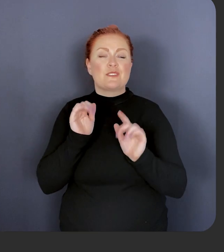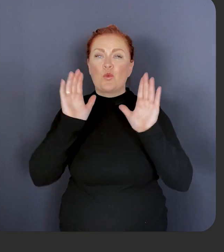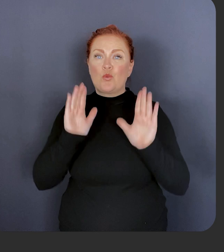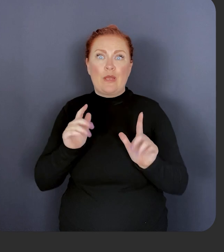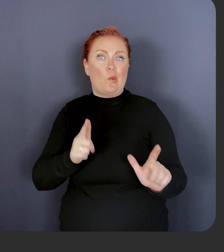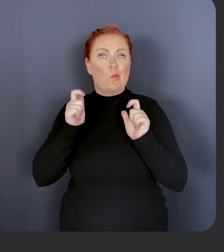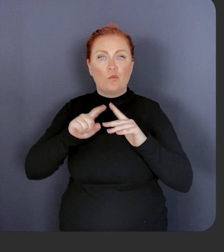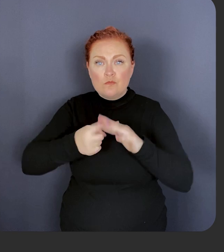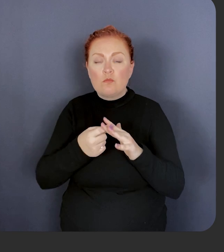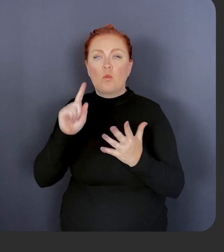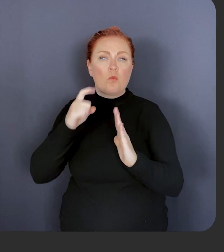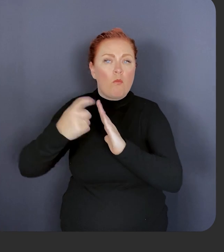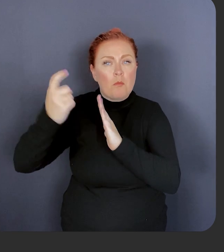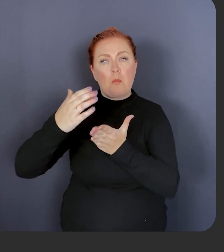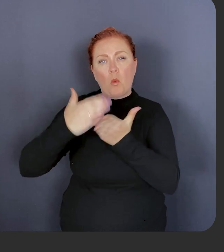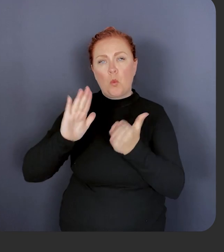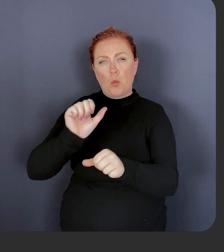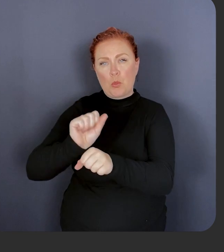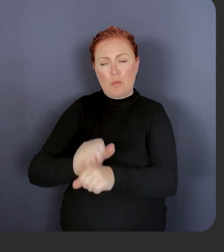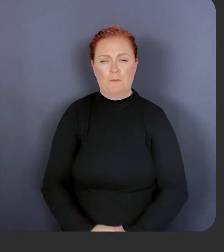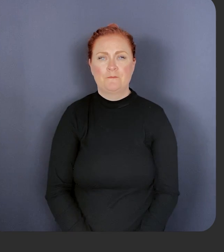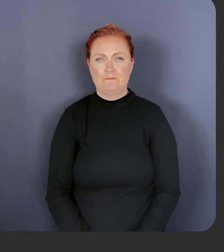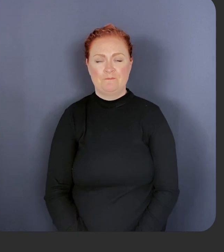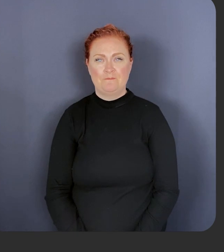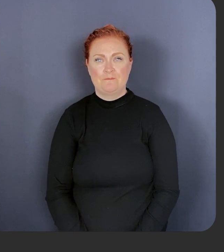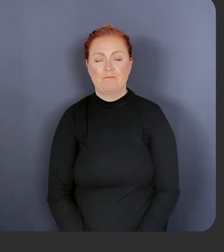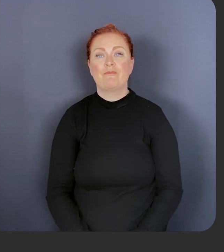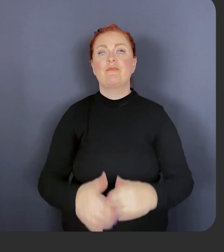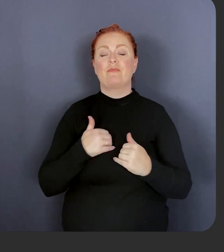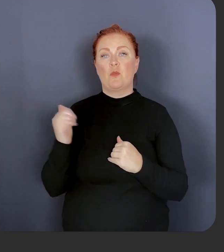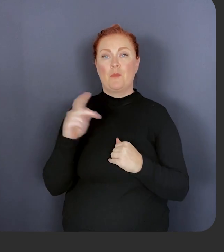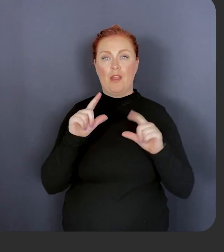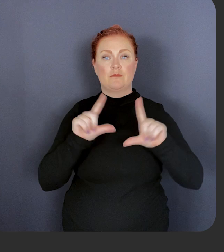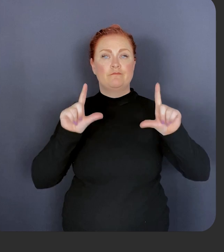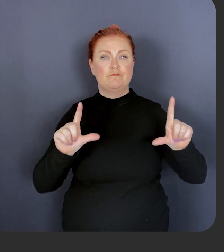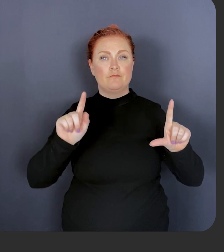if you just want to automate a little bit of accessibility. And if I go back to my terminal, I